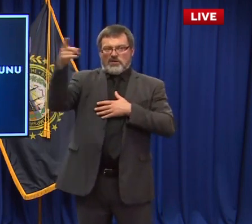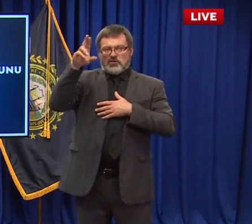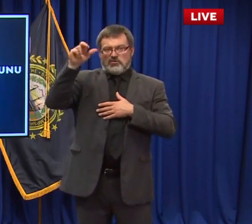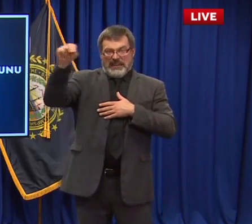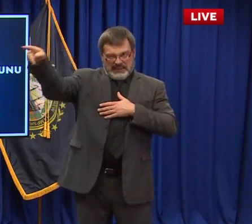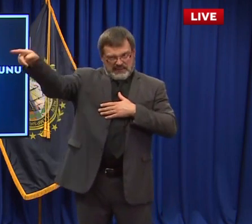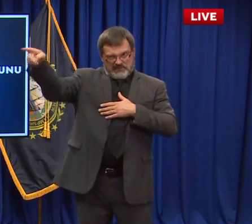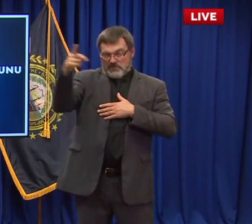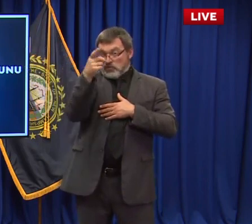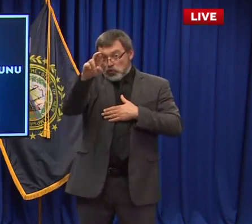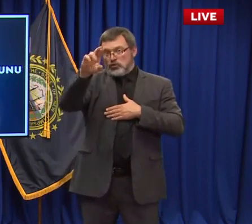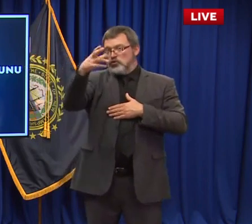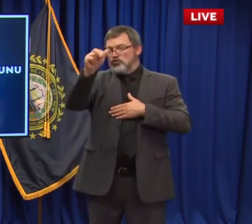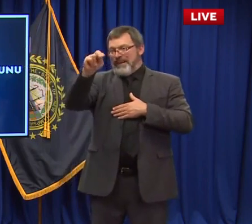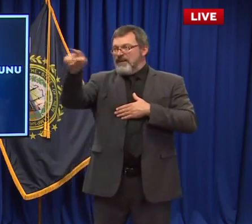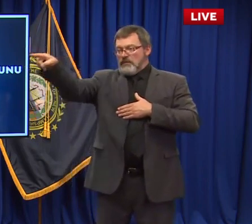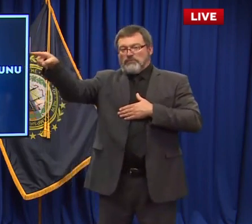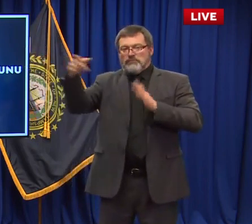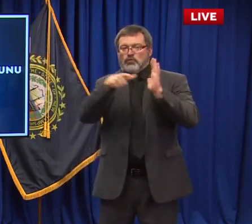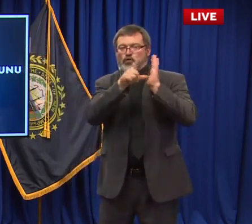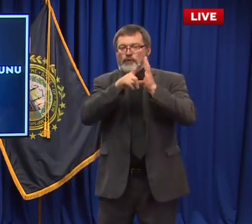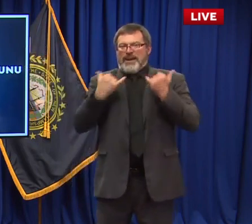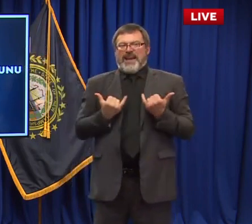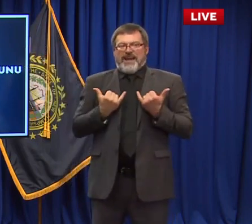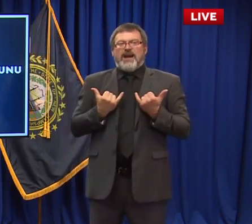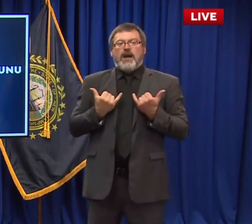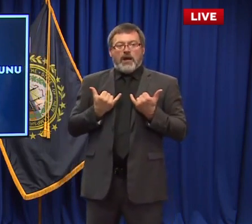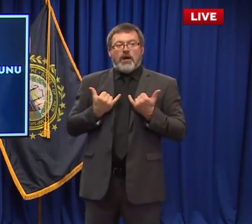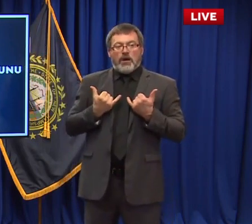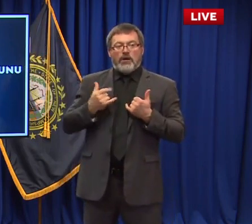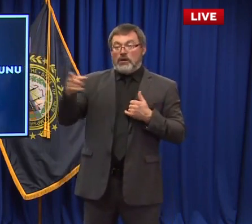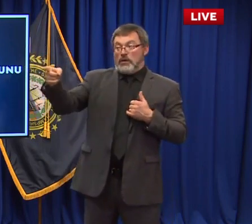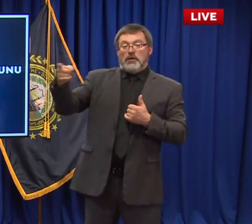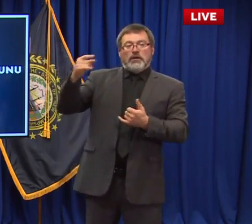I IMAGINE HE WILL NEED A COUPLE OF DAYS TO LOOK AT IT.